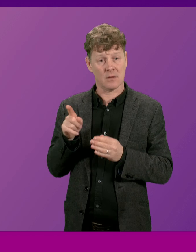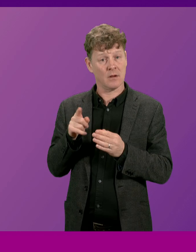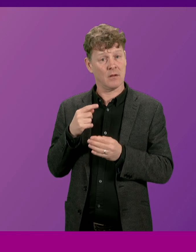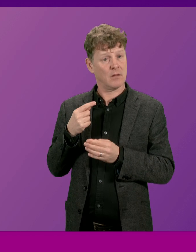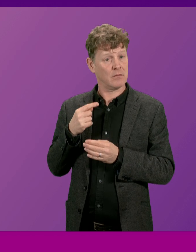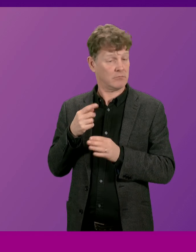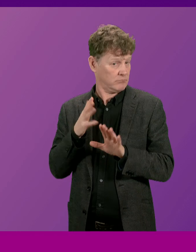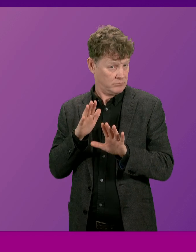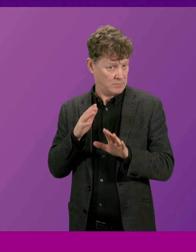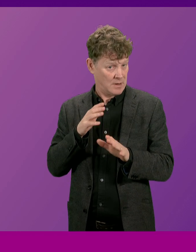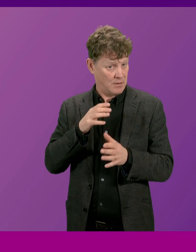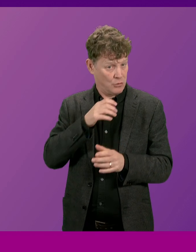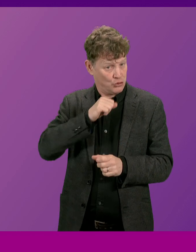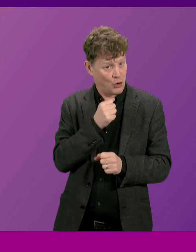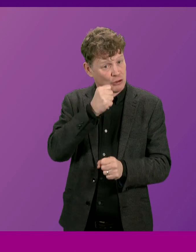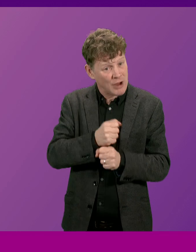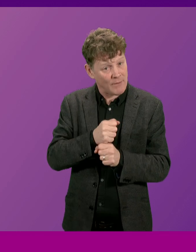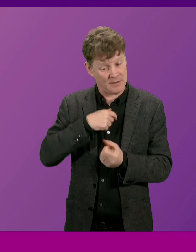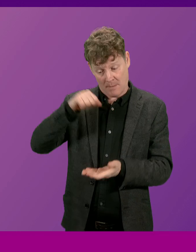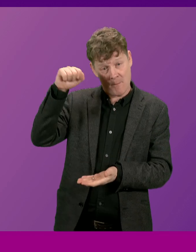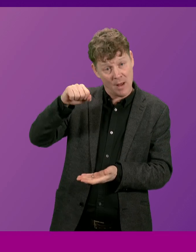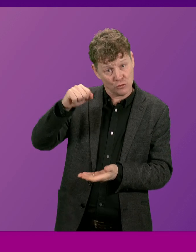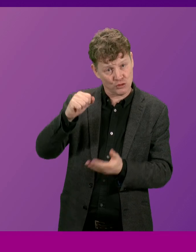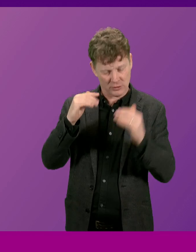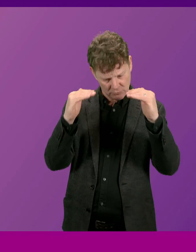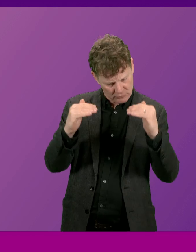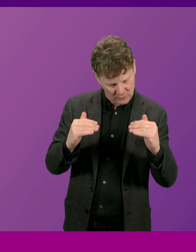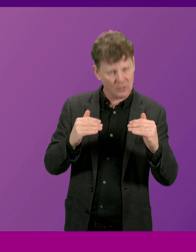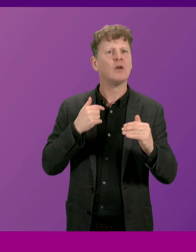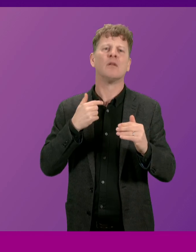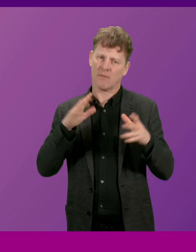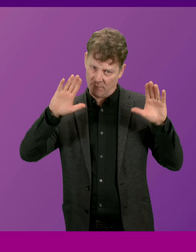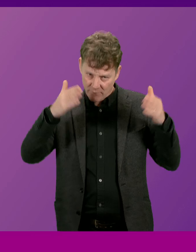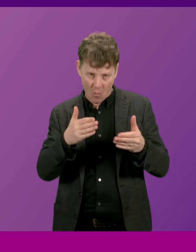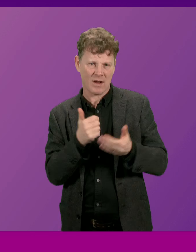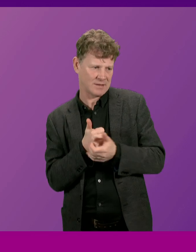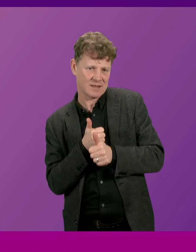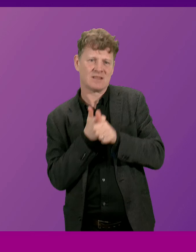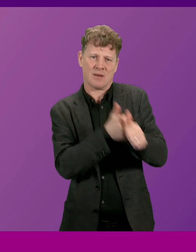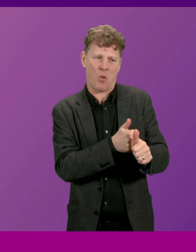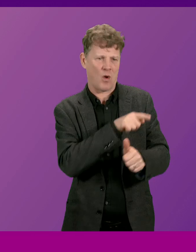Government’s budget will be focused on supporting third sector organisations. They are a linchpin